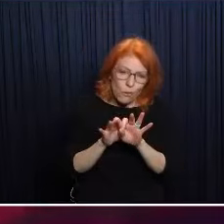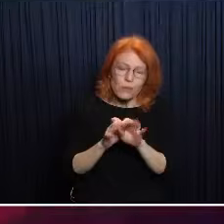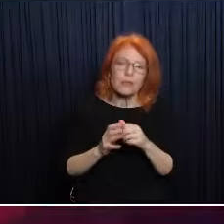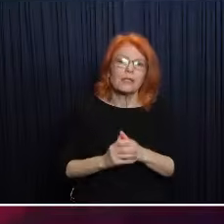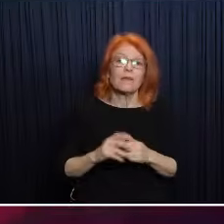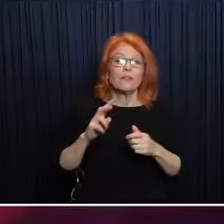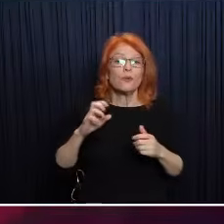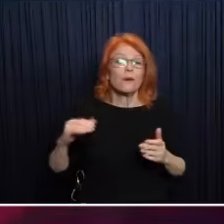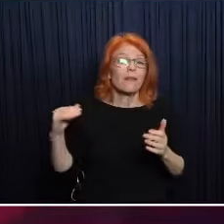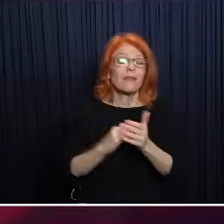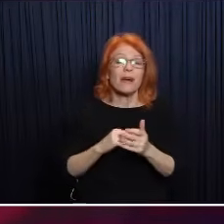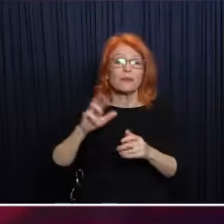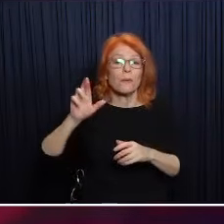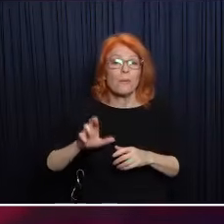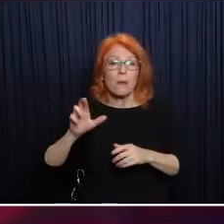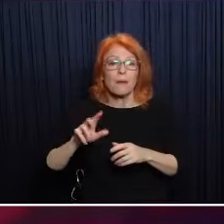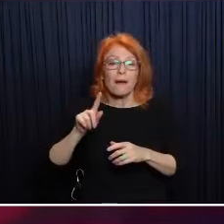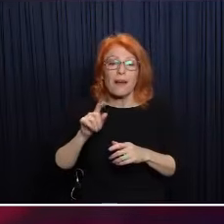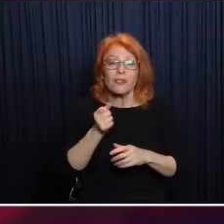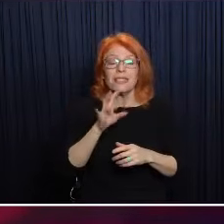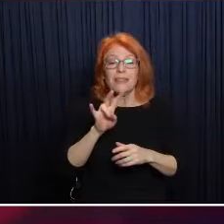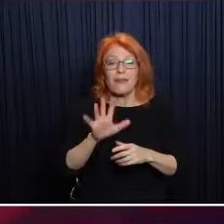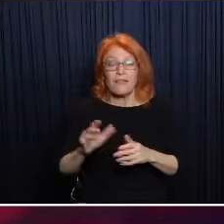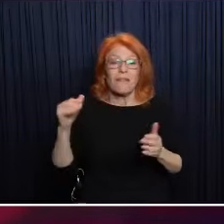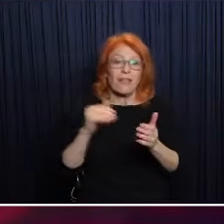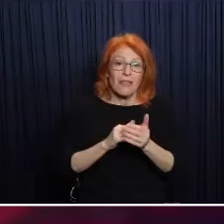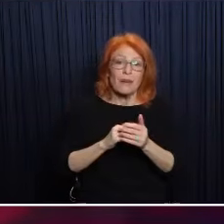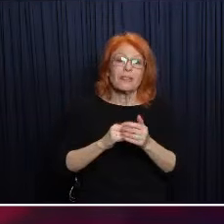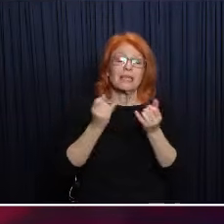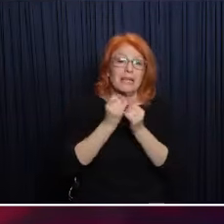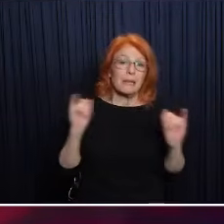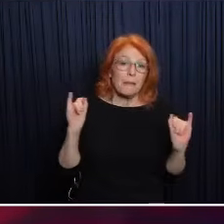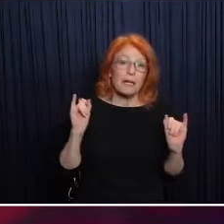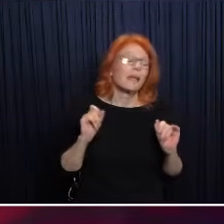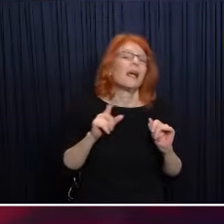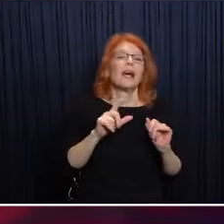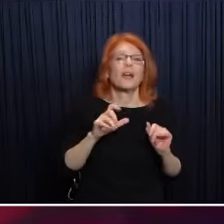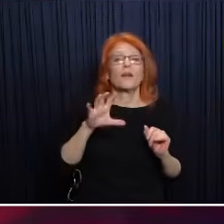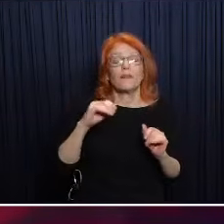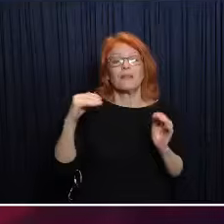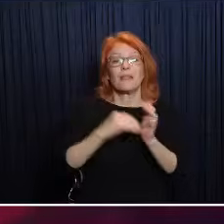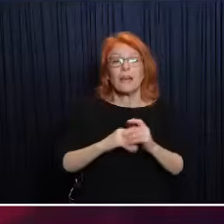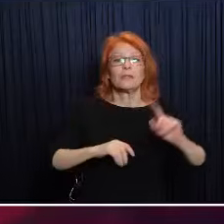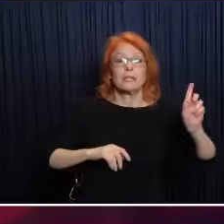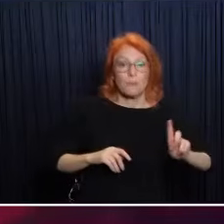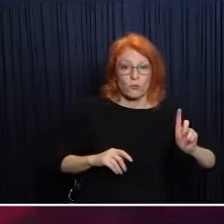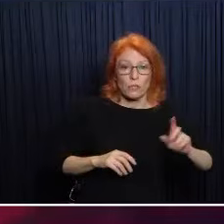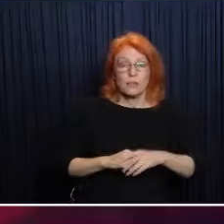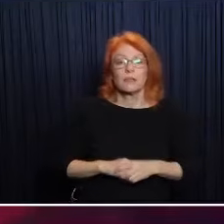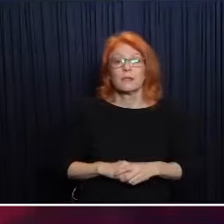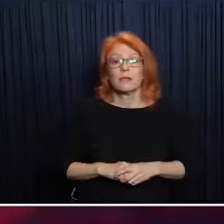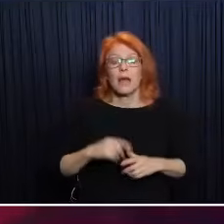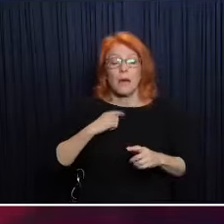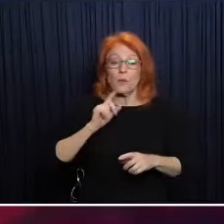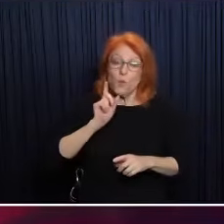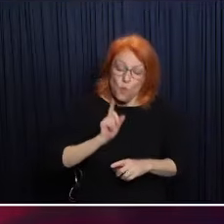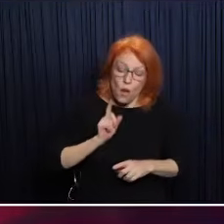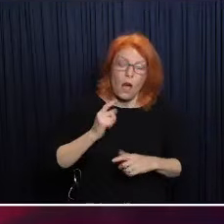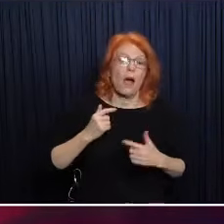I WILL TELL YOU THIS ELECTION IS IMPORTANT.